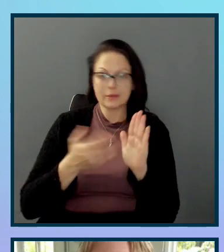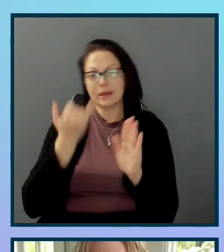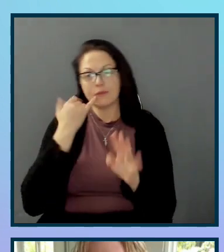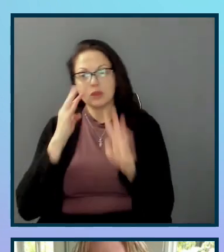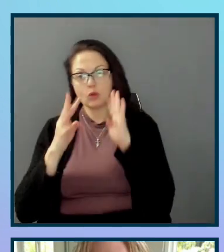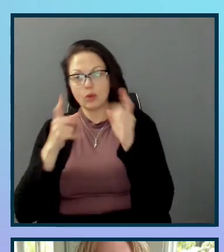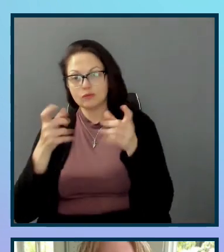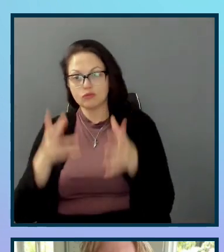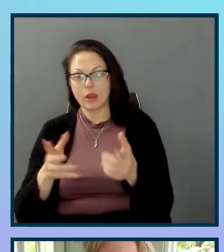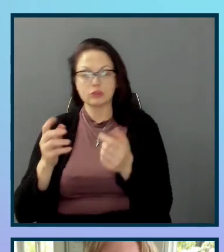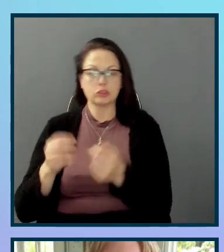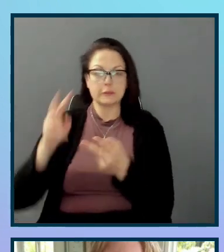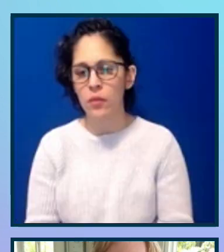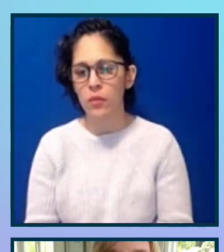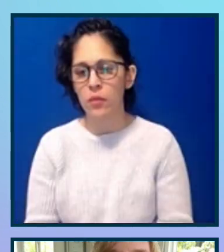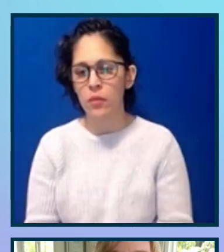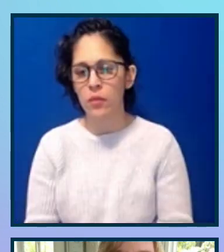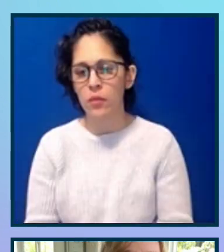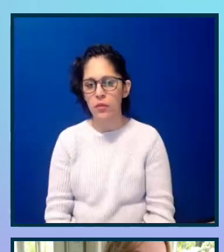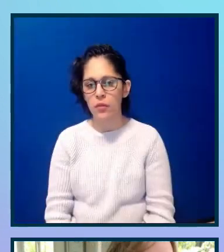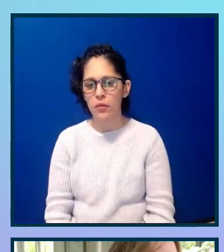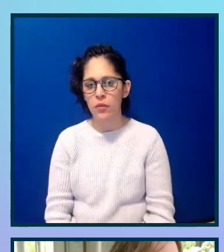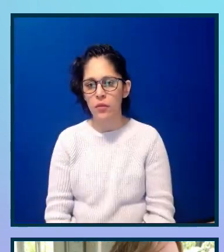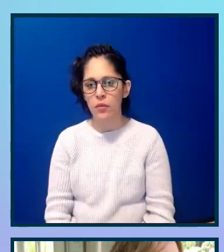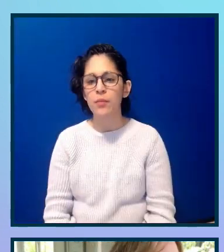or if something happens on the ground, you can quickly get to that particular point.